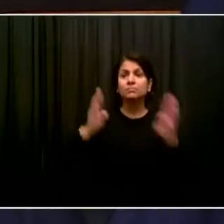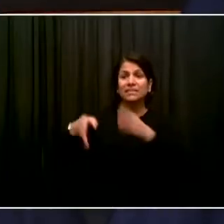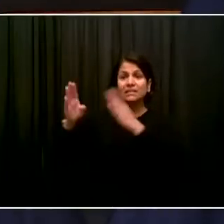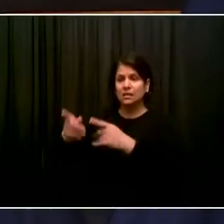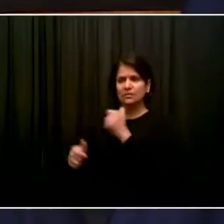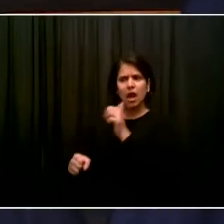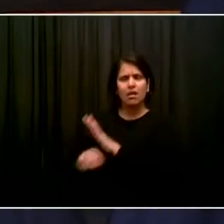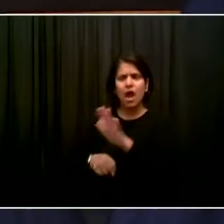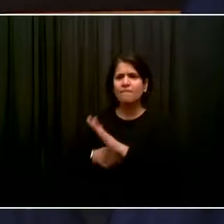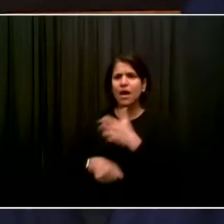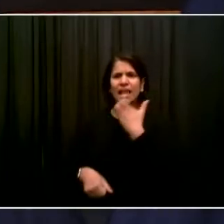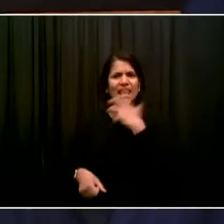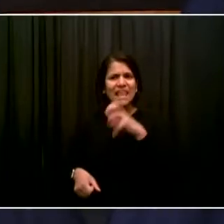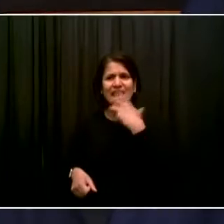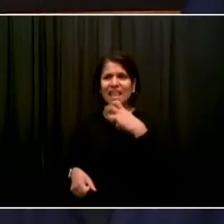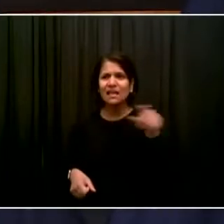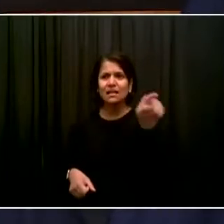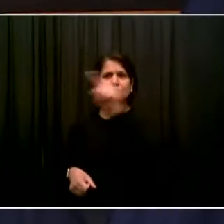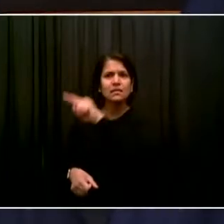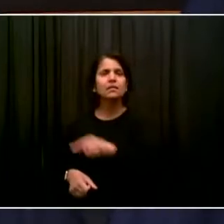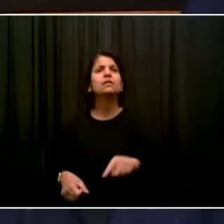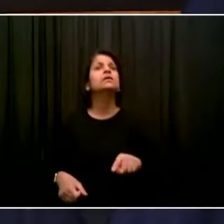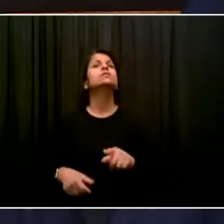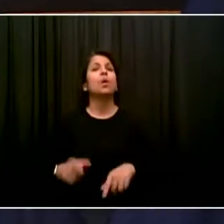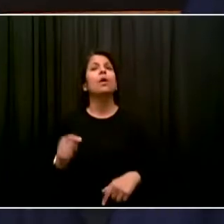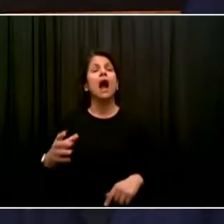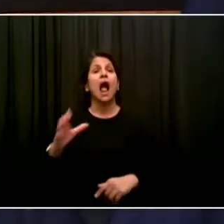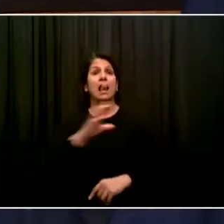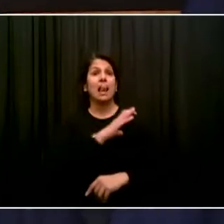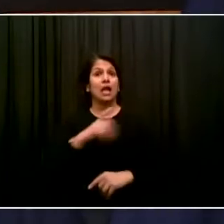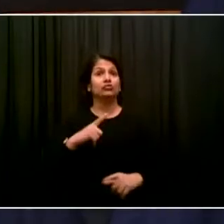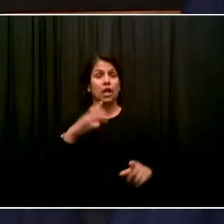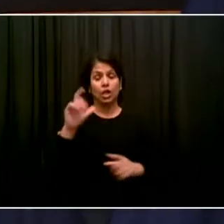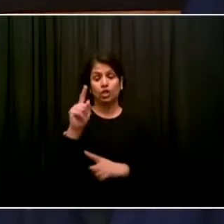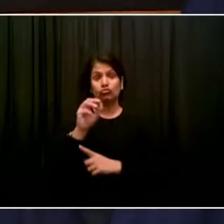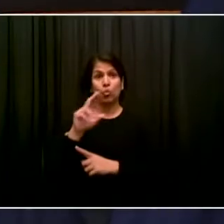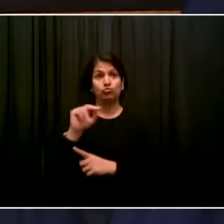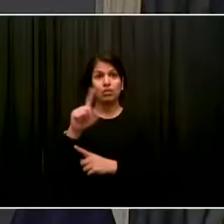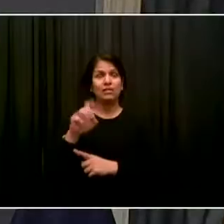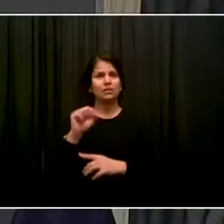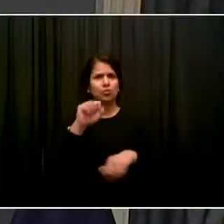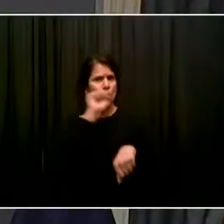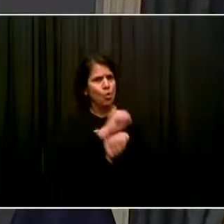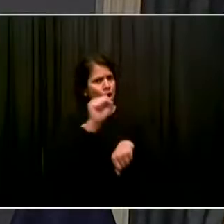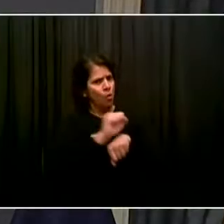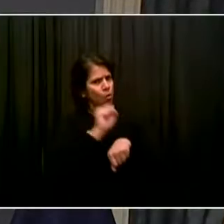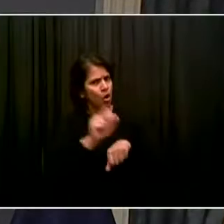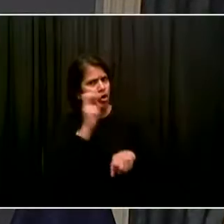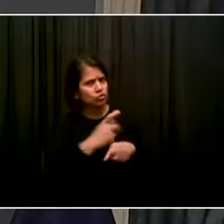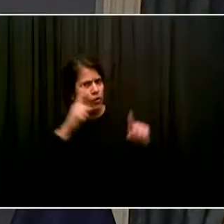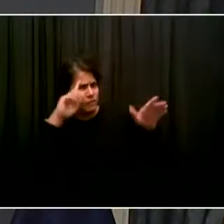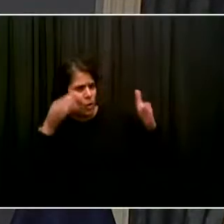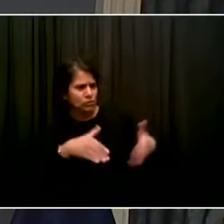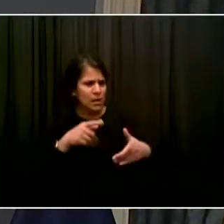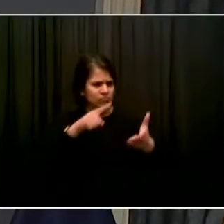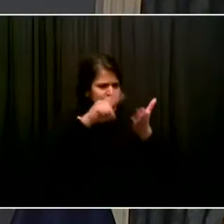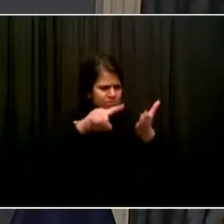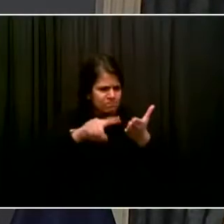DOWN ON THIS TECHNLOOGY UNDER THIS ADMINISTRATION. I INTRODUCED THAT WITH COUNCILMEMBER TORRES WHEN HE